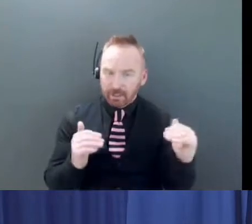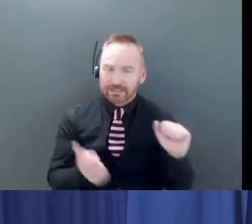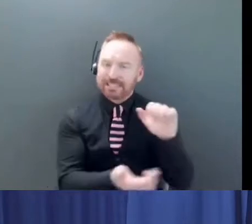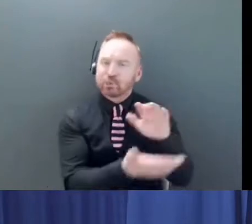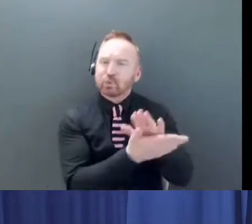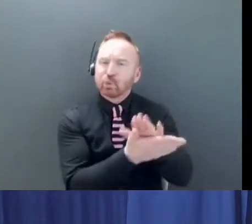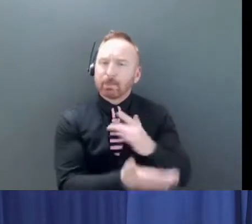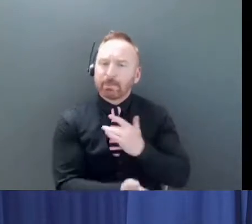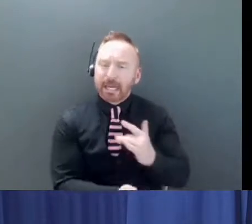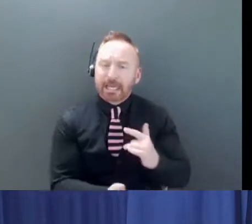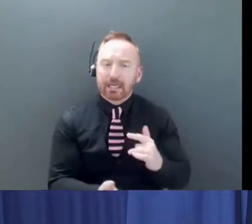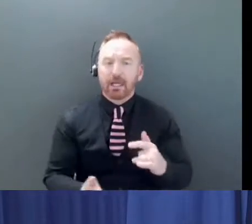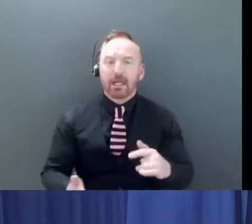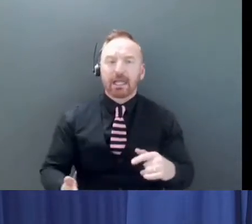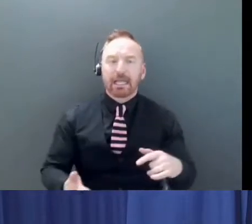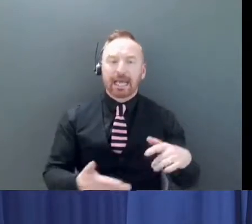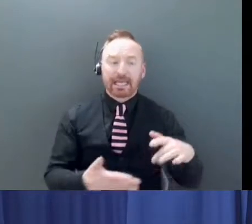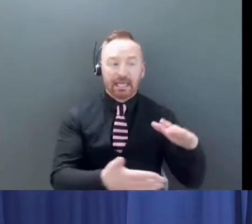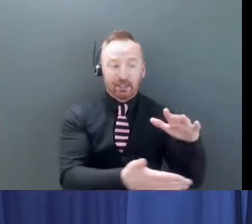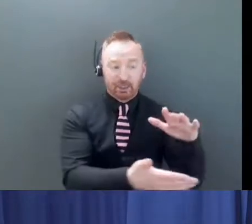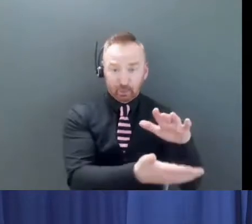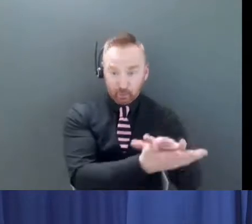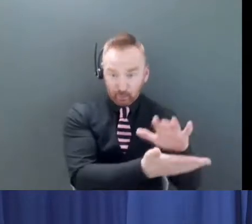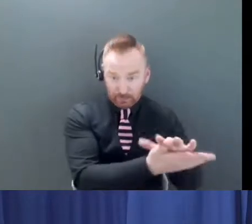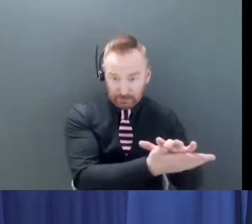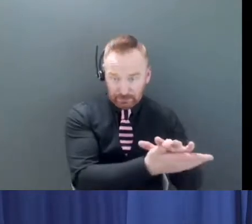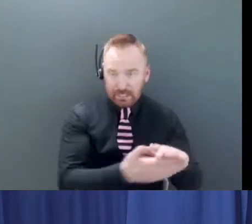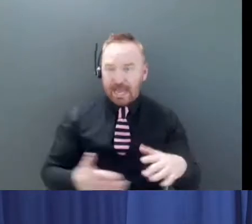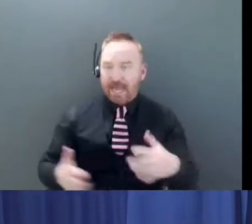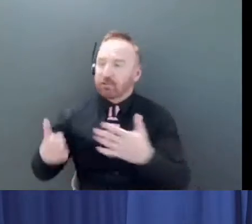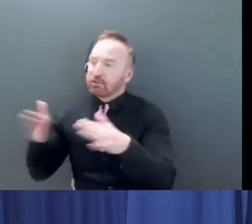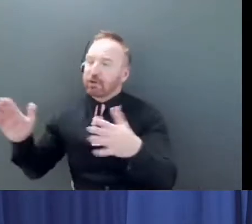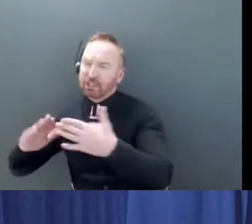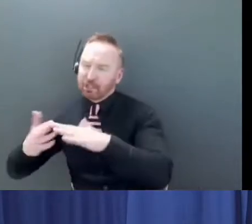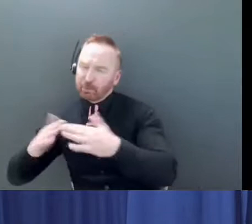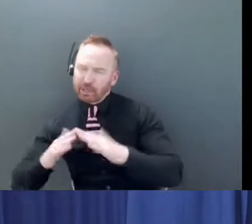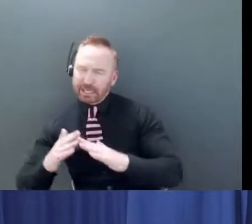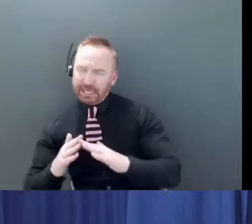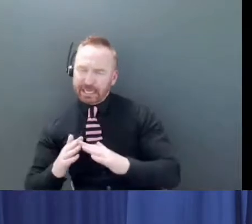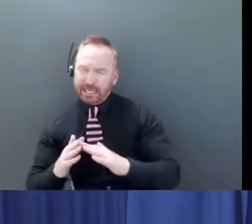that cases in schools reflect what is going on in the community.